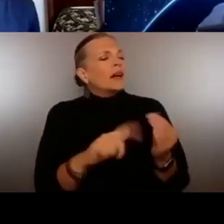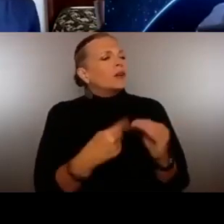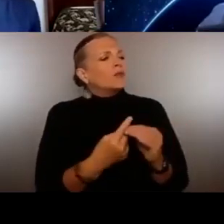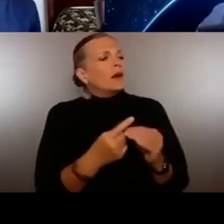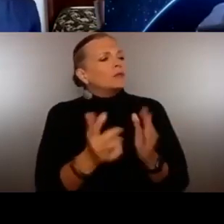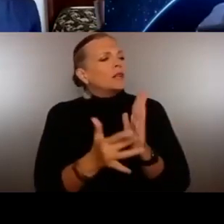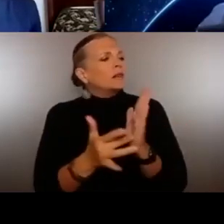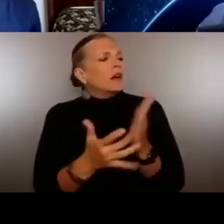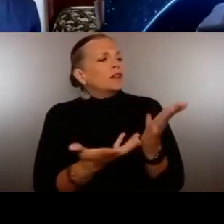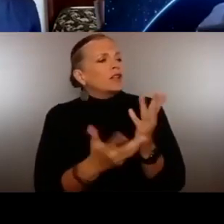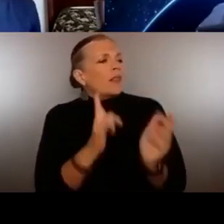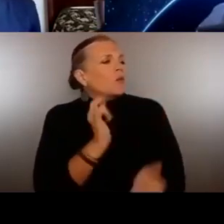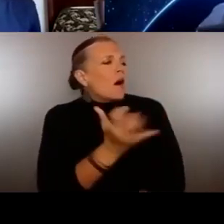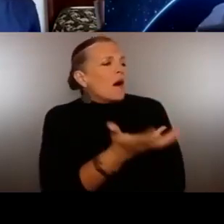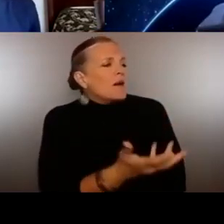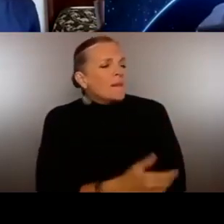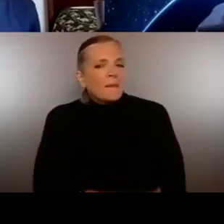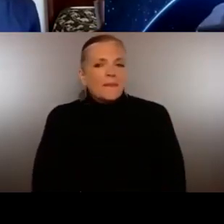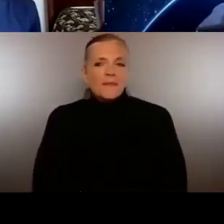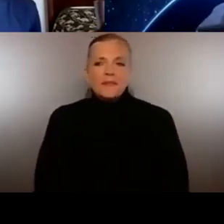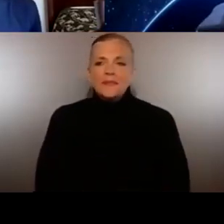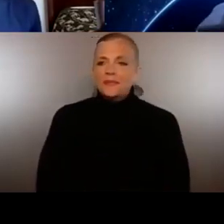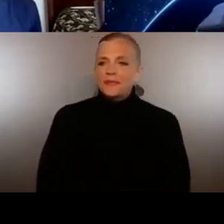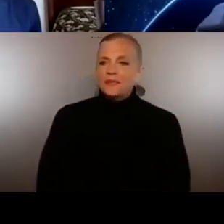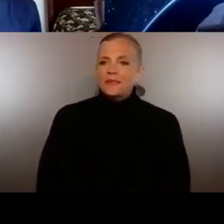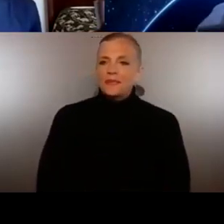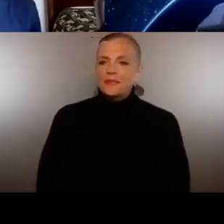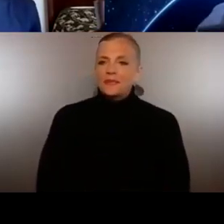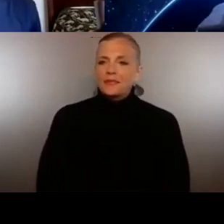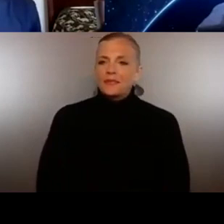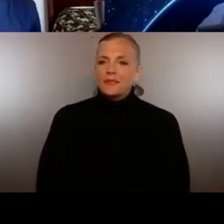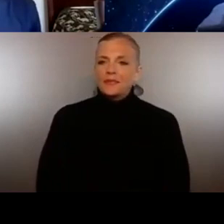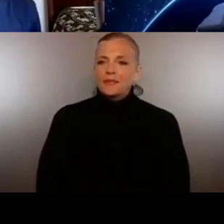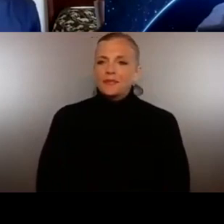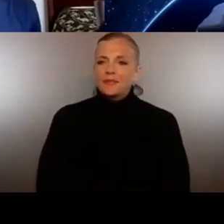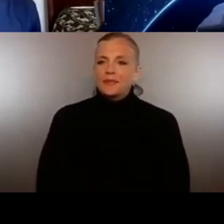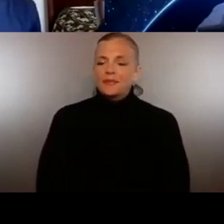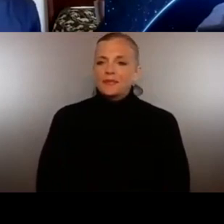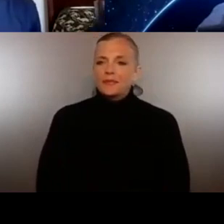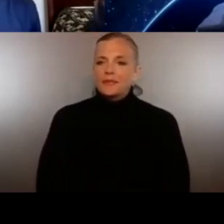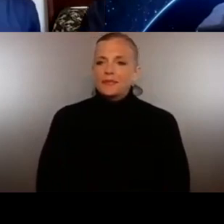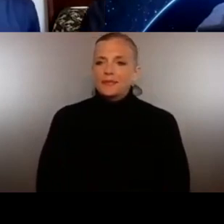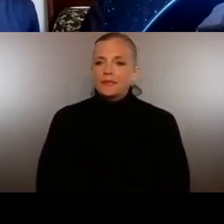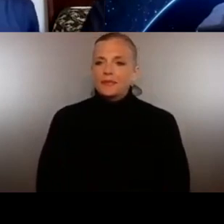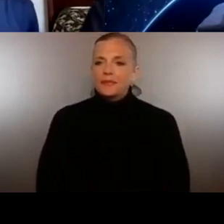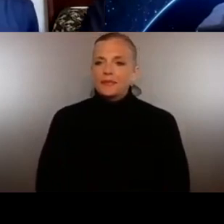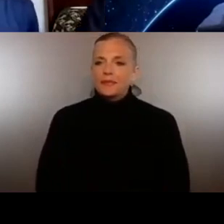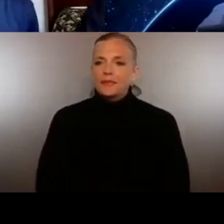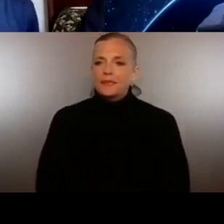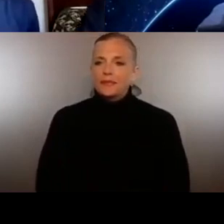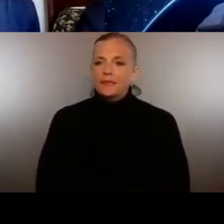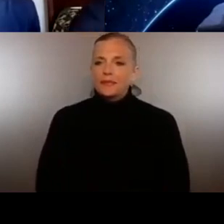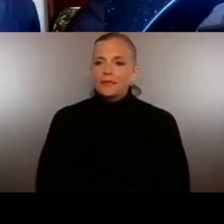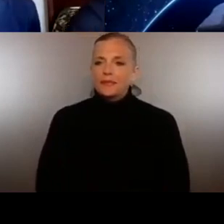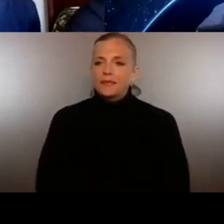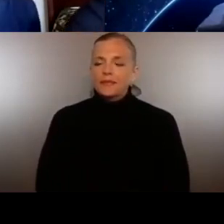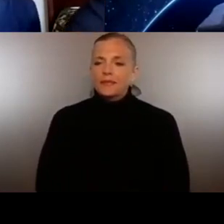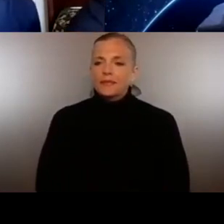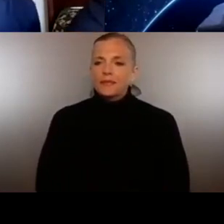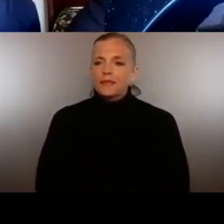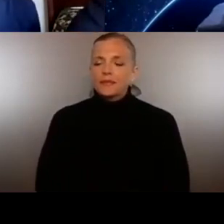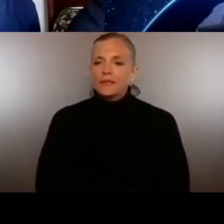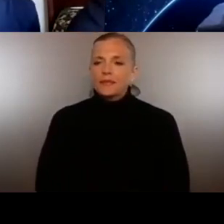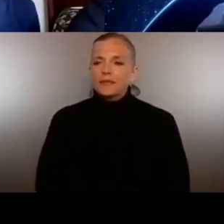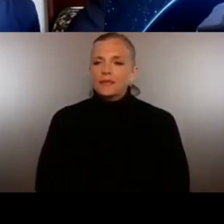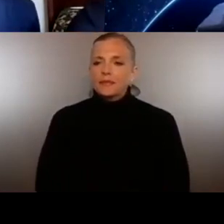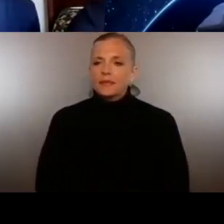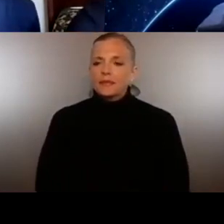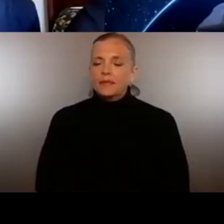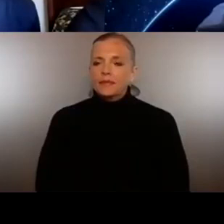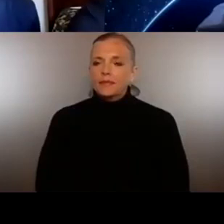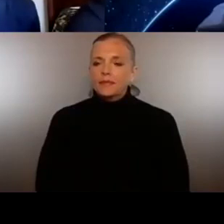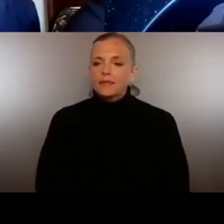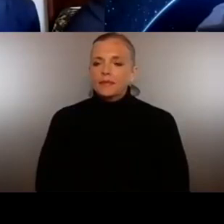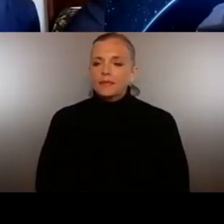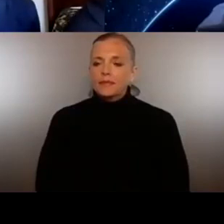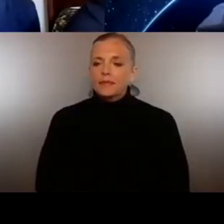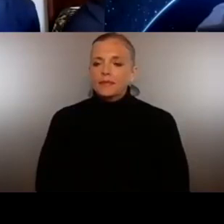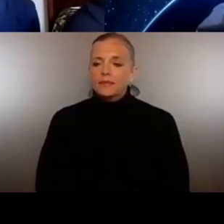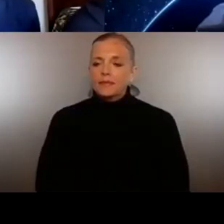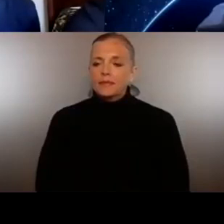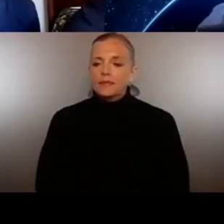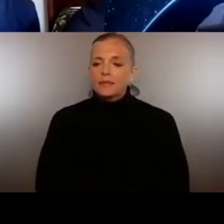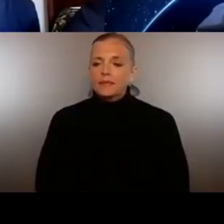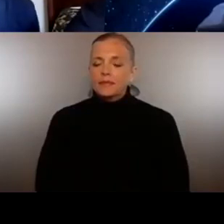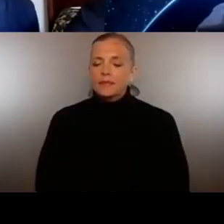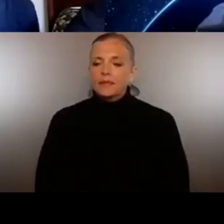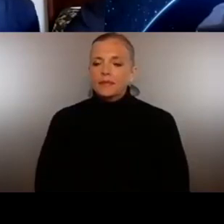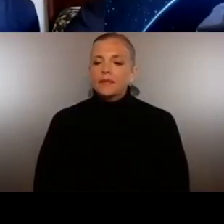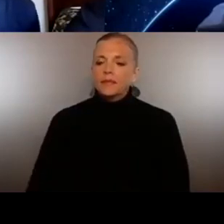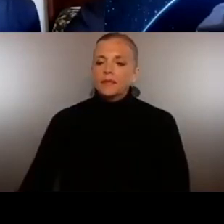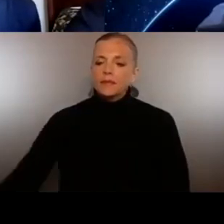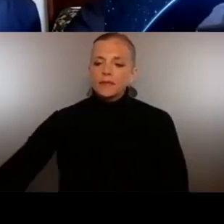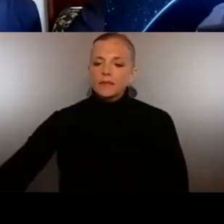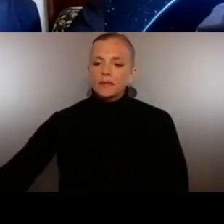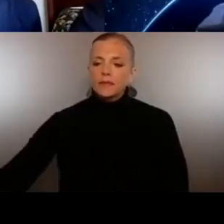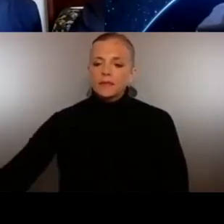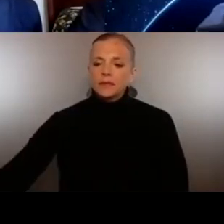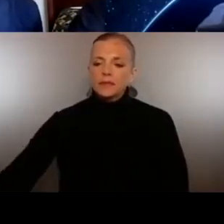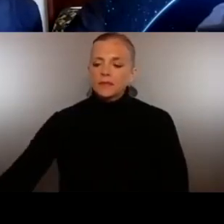LJ: